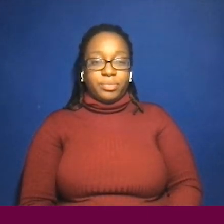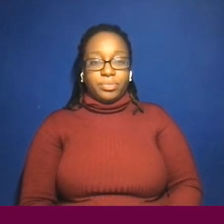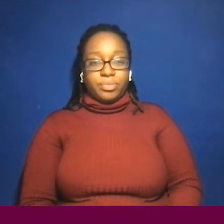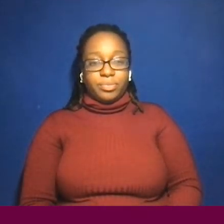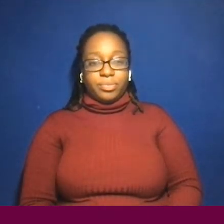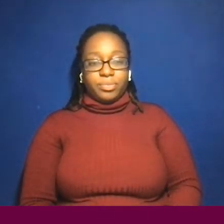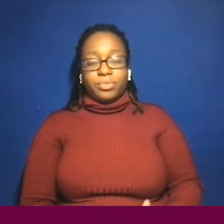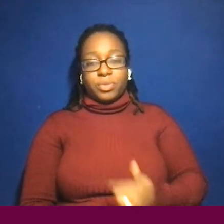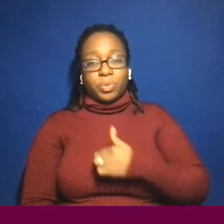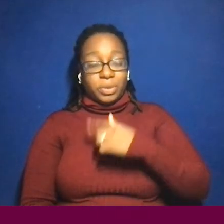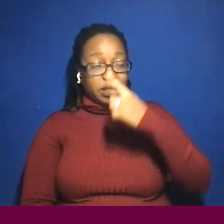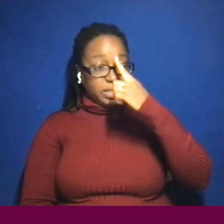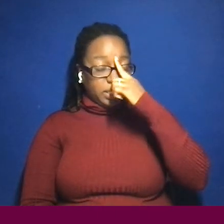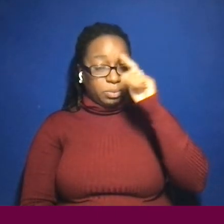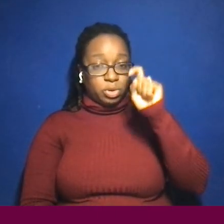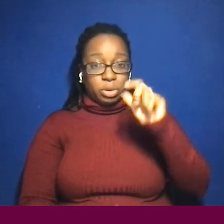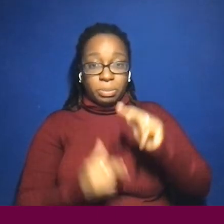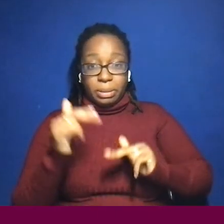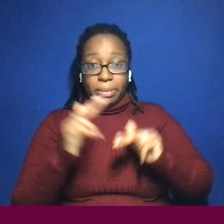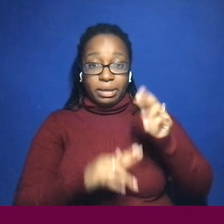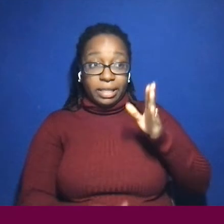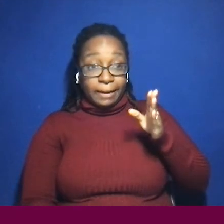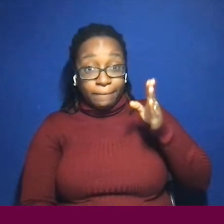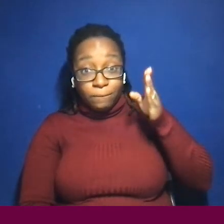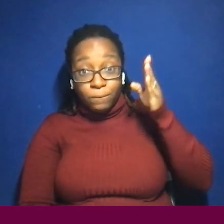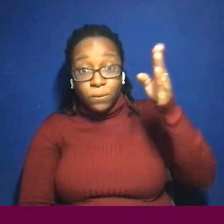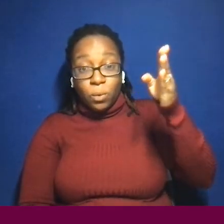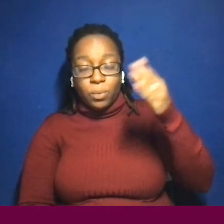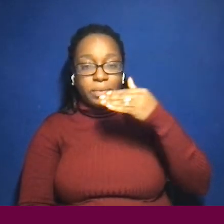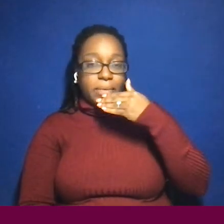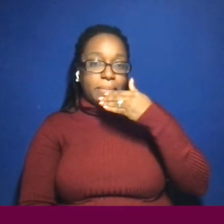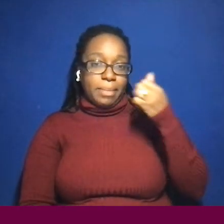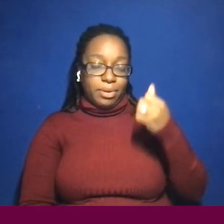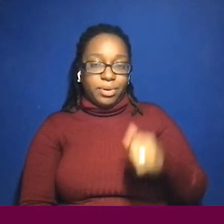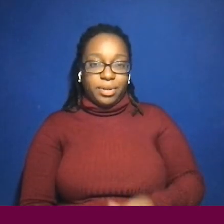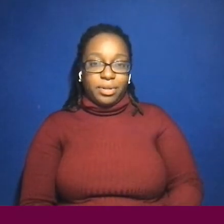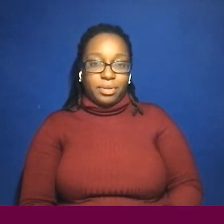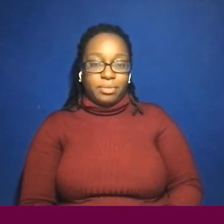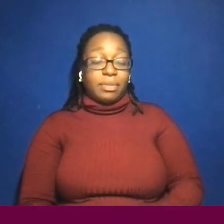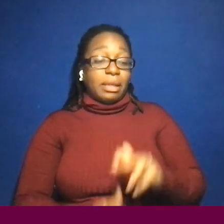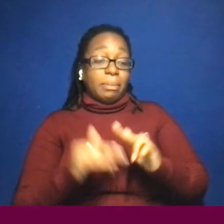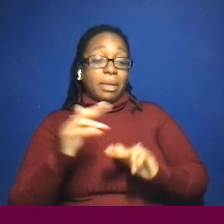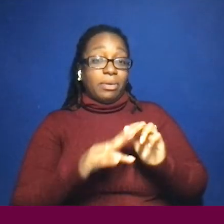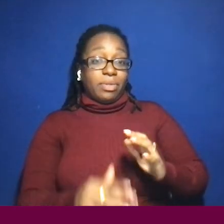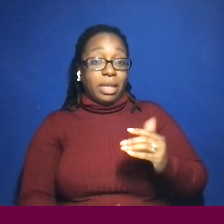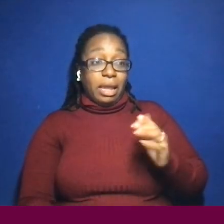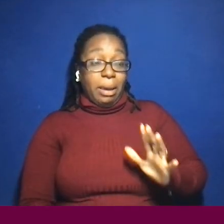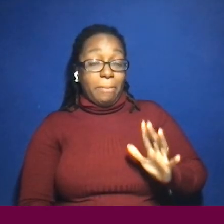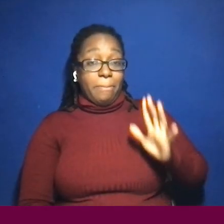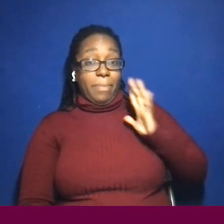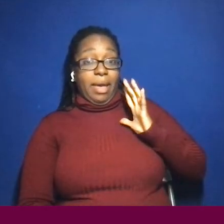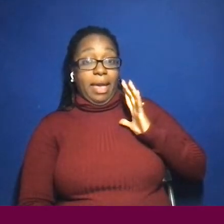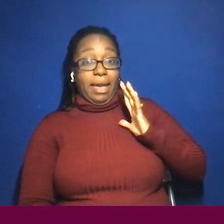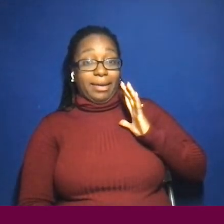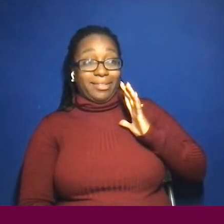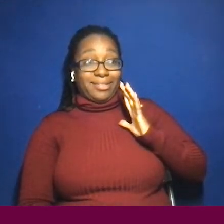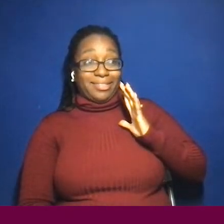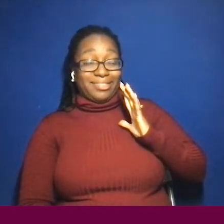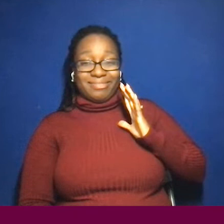we think we should actually be building forward better. Building back has not served us very well.